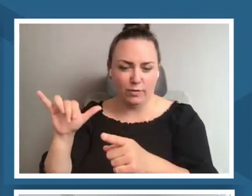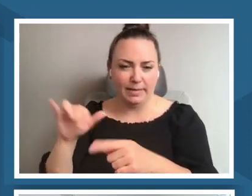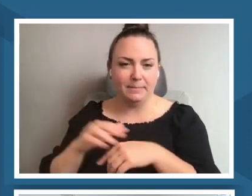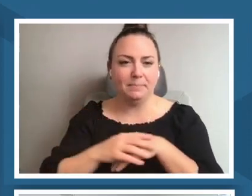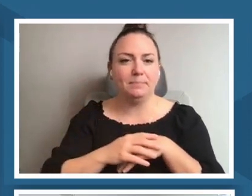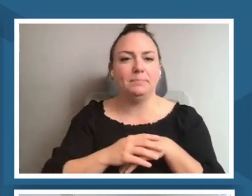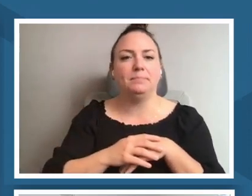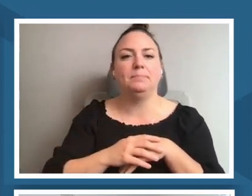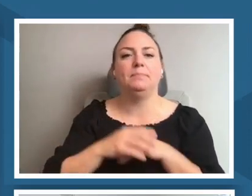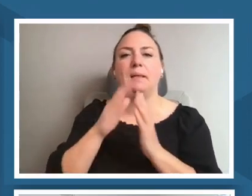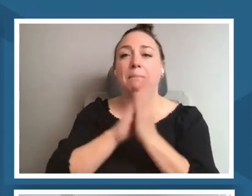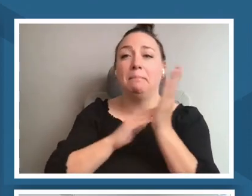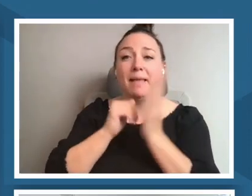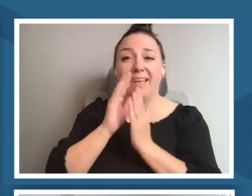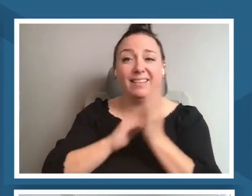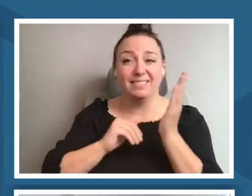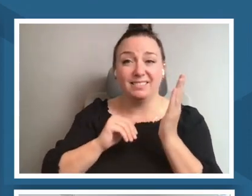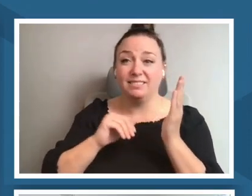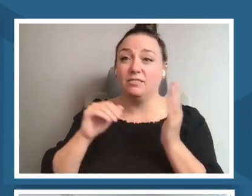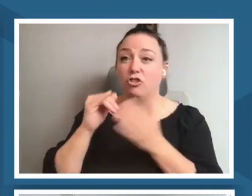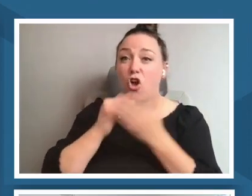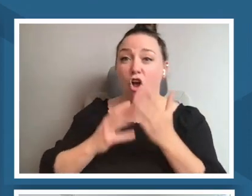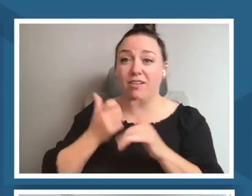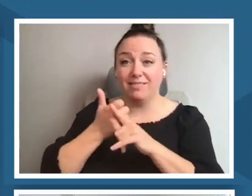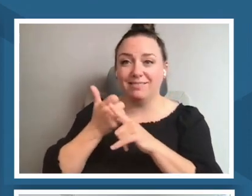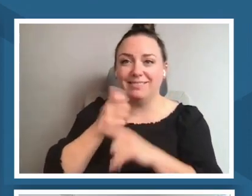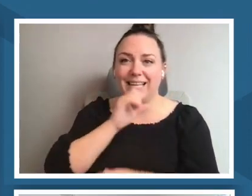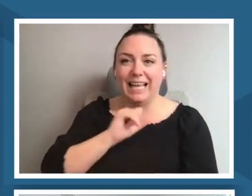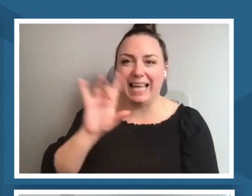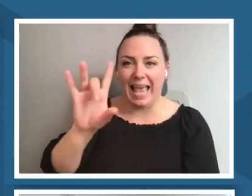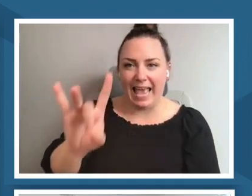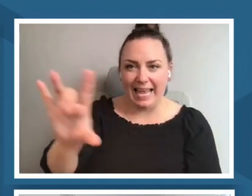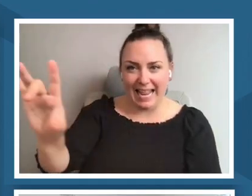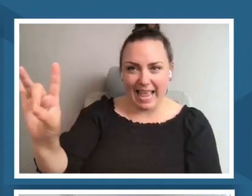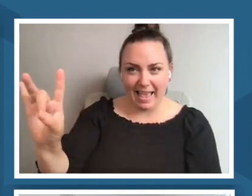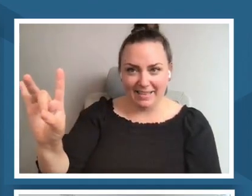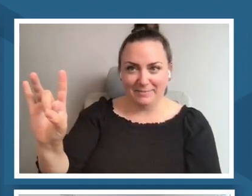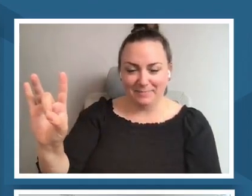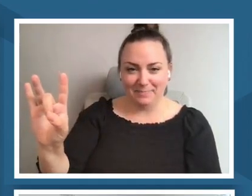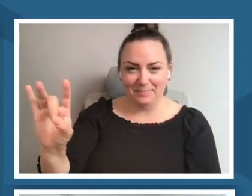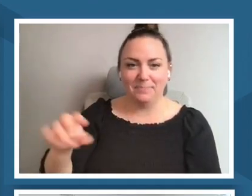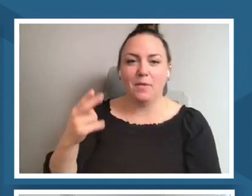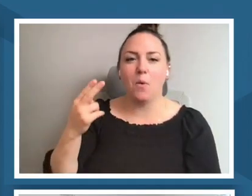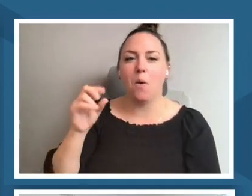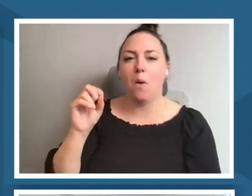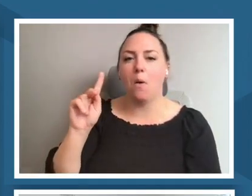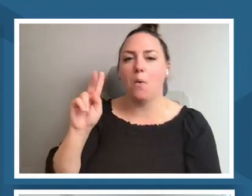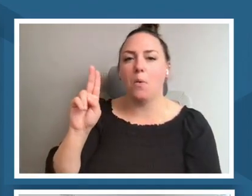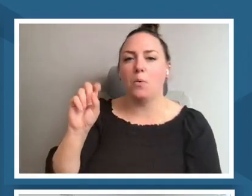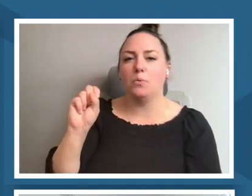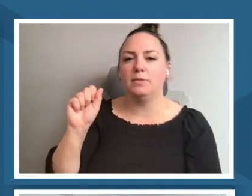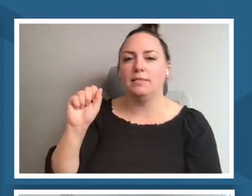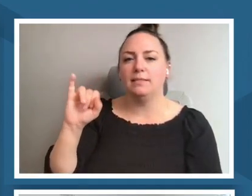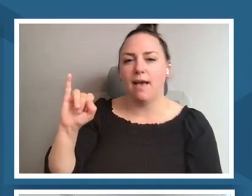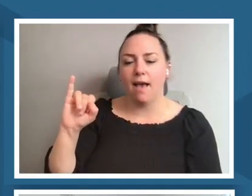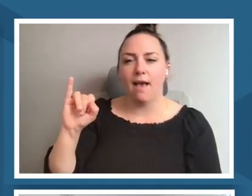88 years old and hokusai called himself the man mad